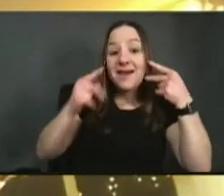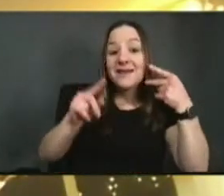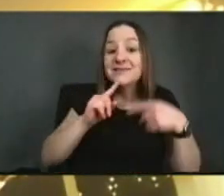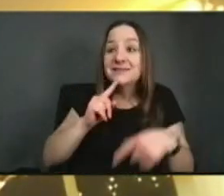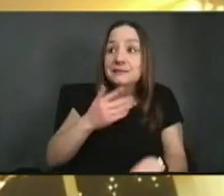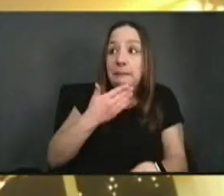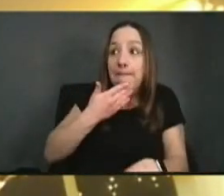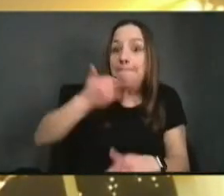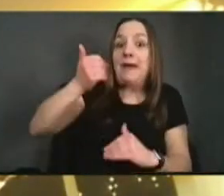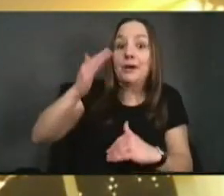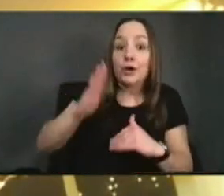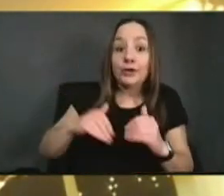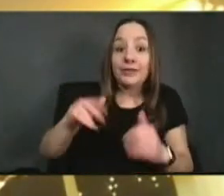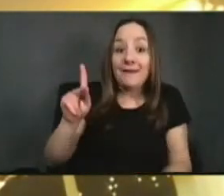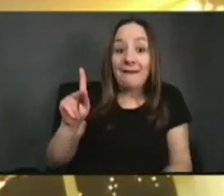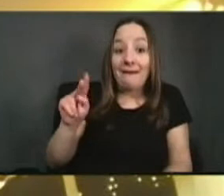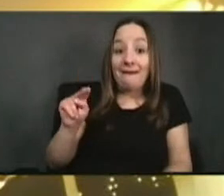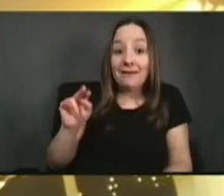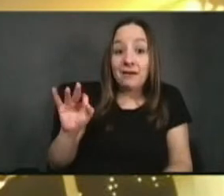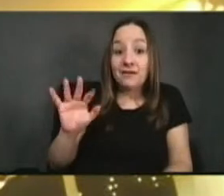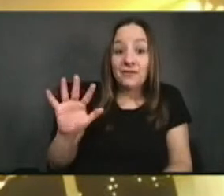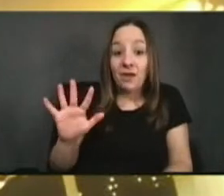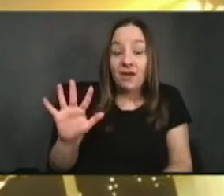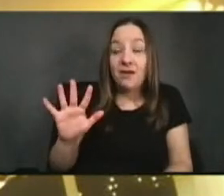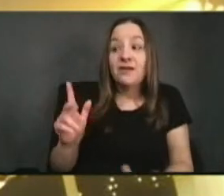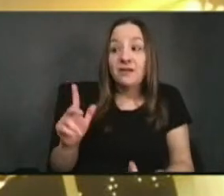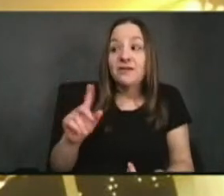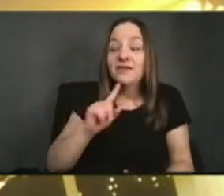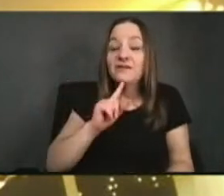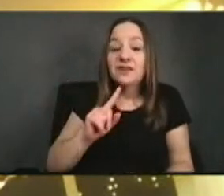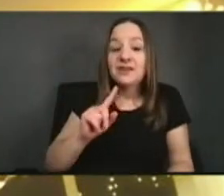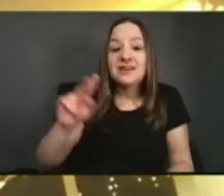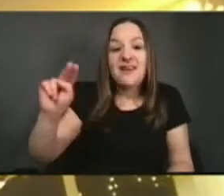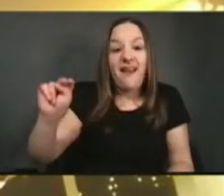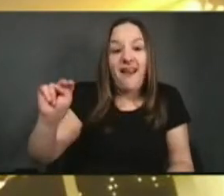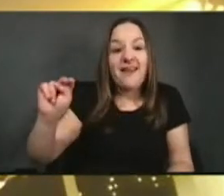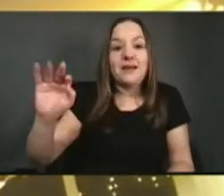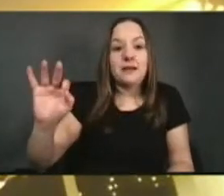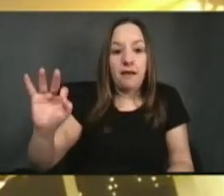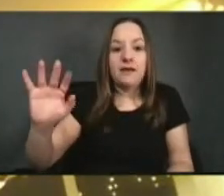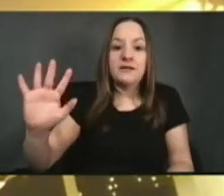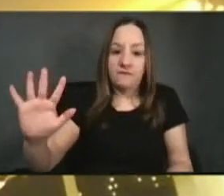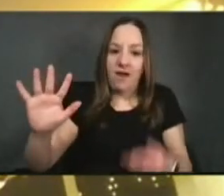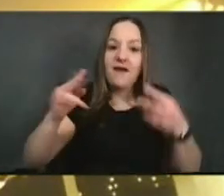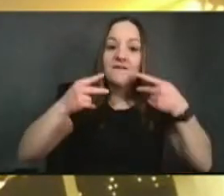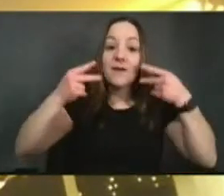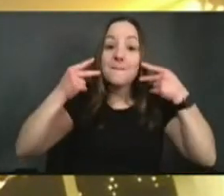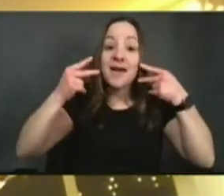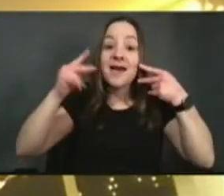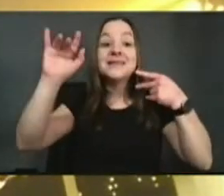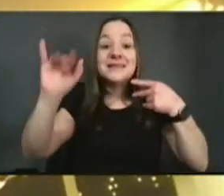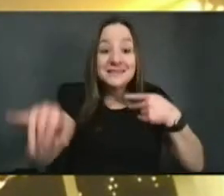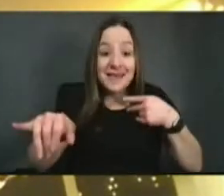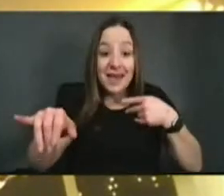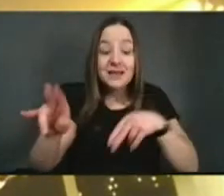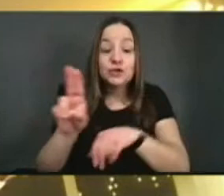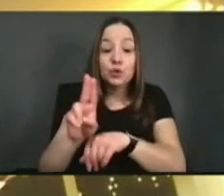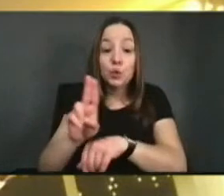thate know that is better than can 95 At preventing the spread